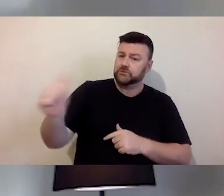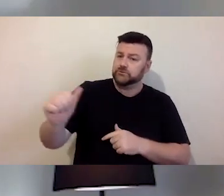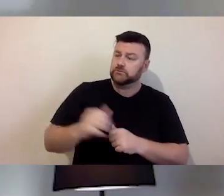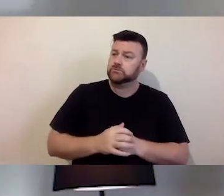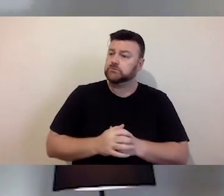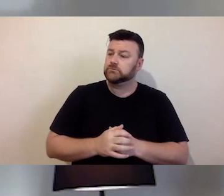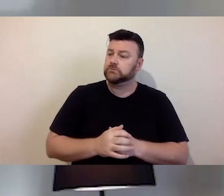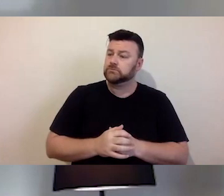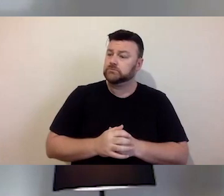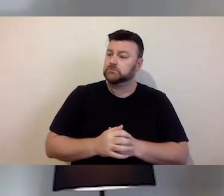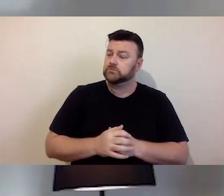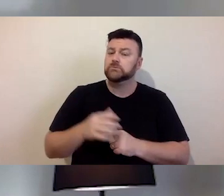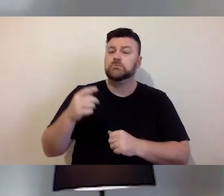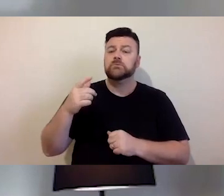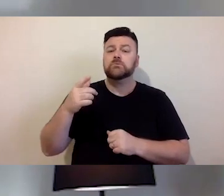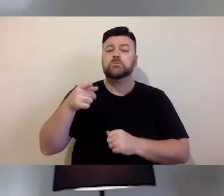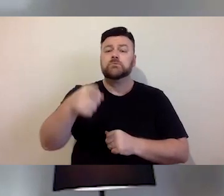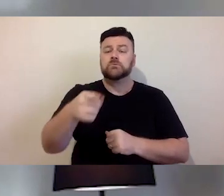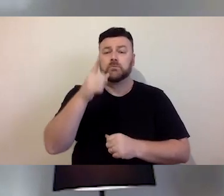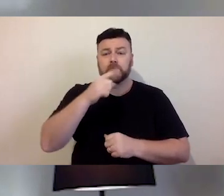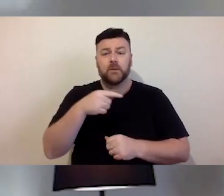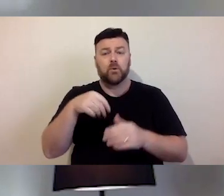For many people, these protests too are about